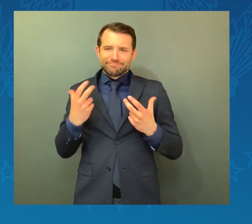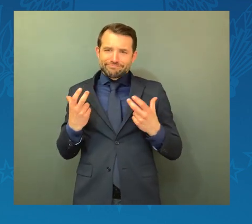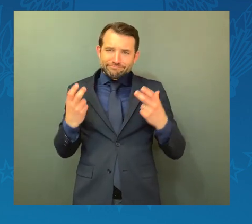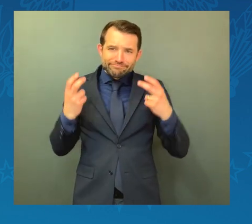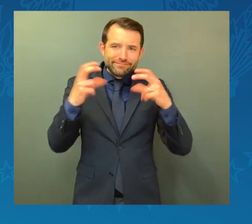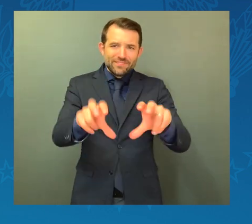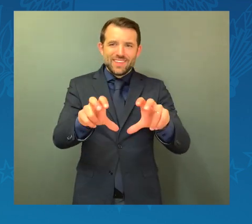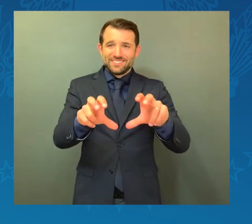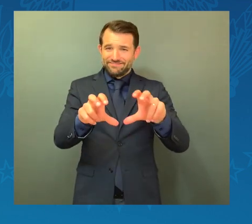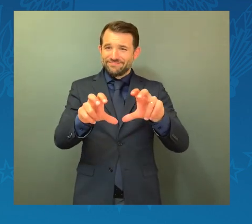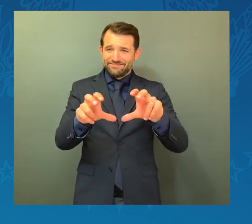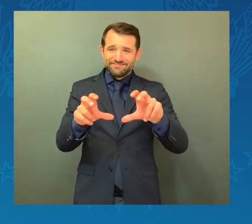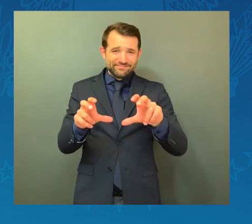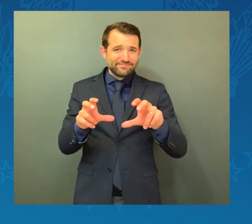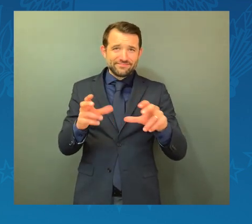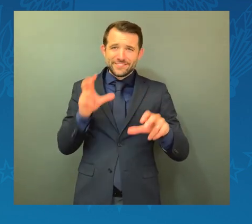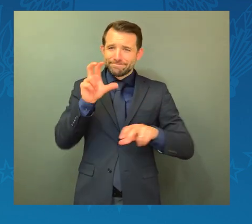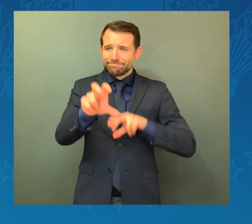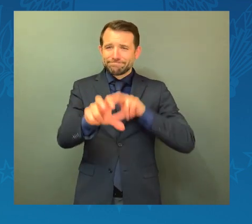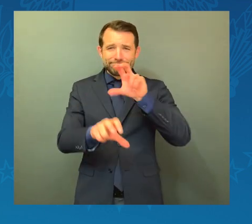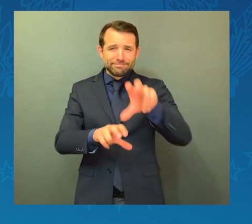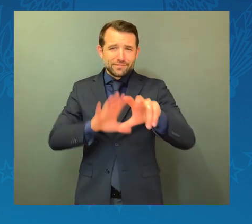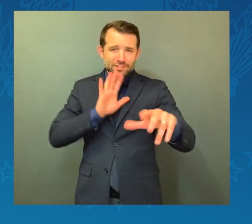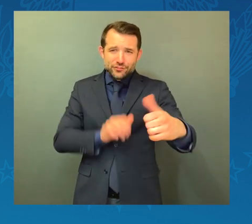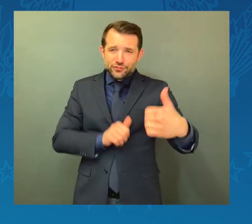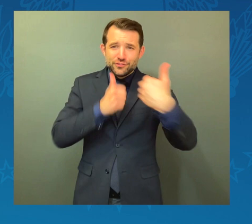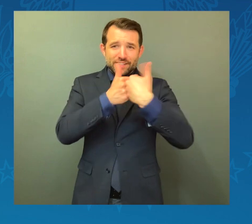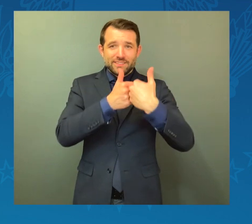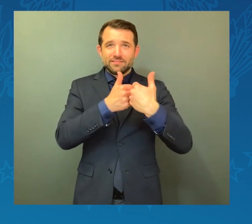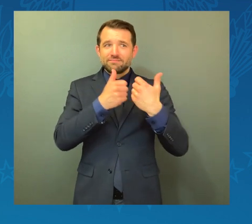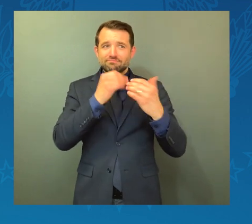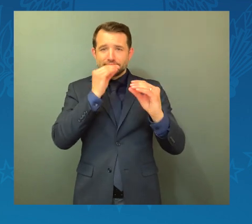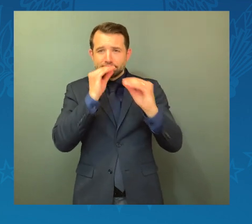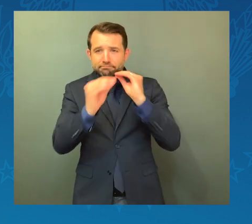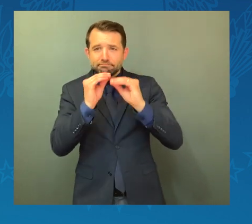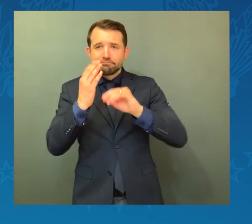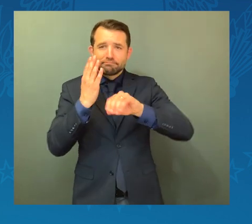the Bipartisan Infrastructure Law invests $110 billion